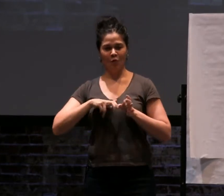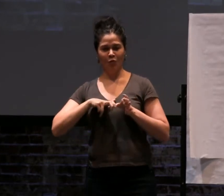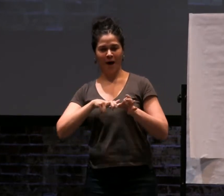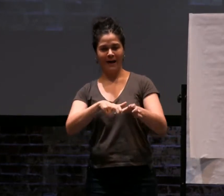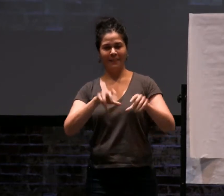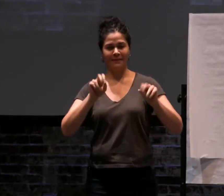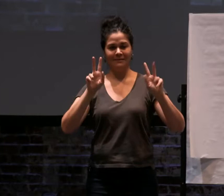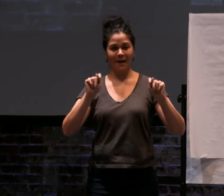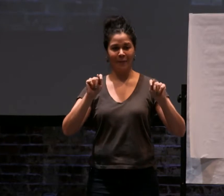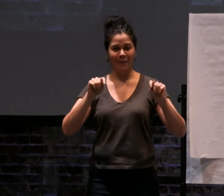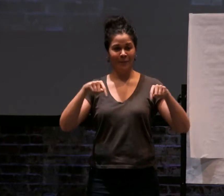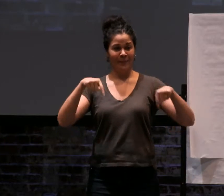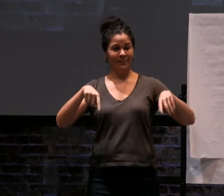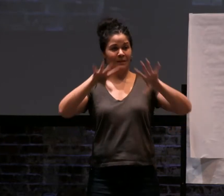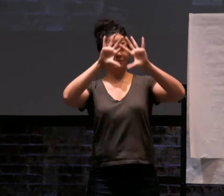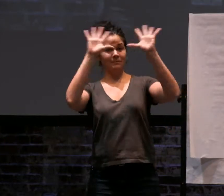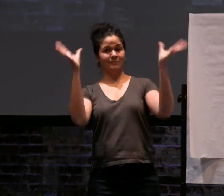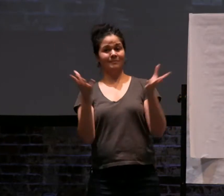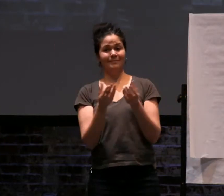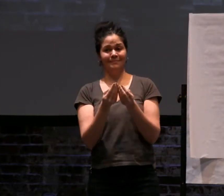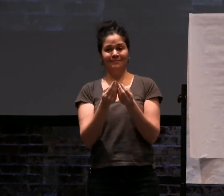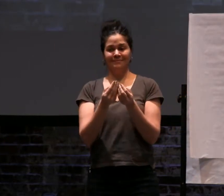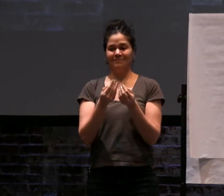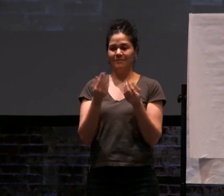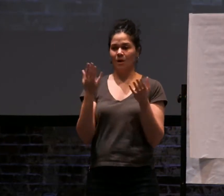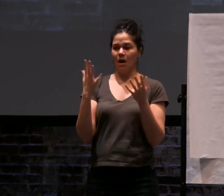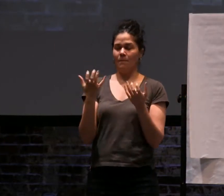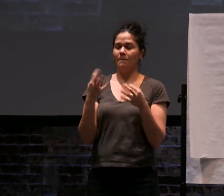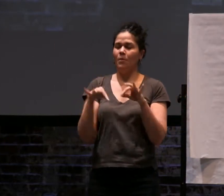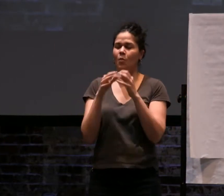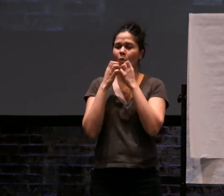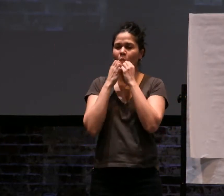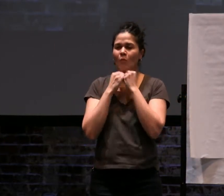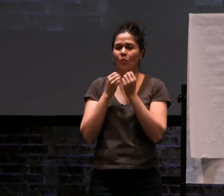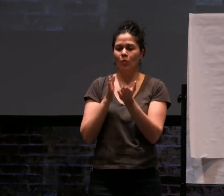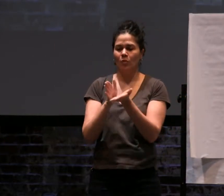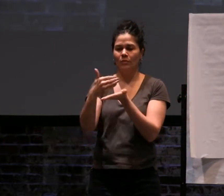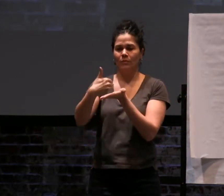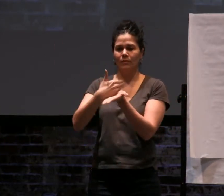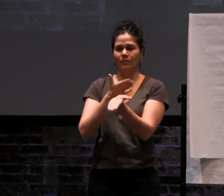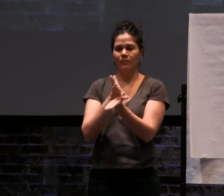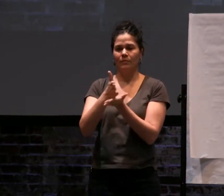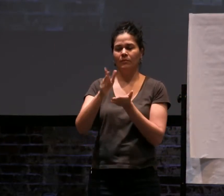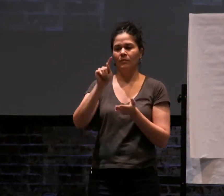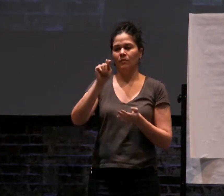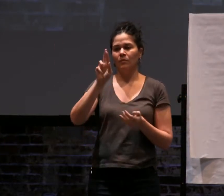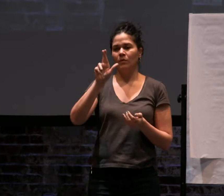for your heart and soul and work, this weekend, and riding it out in creating this vision.